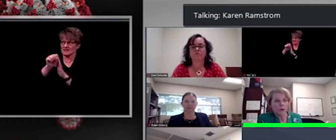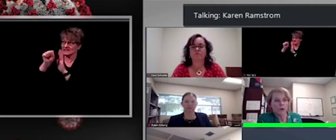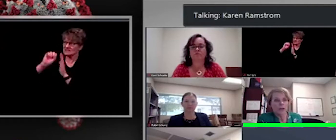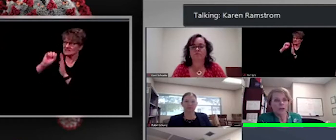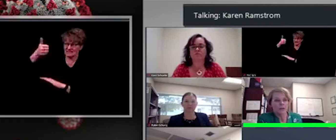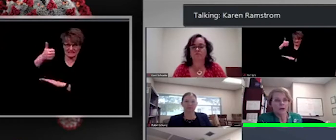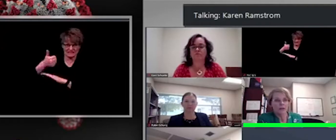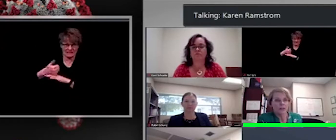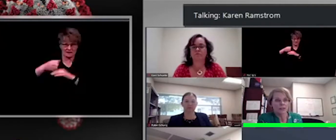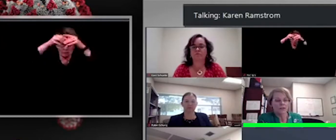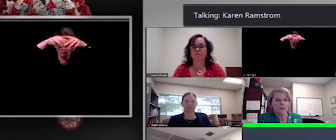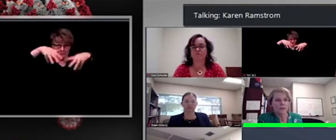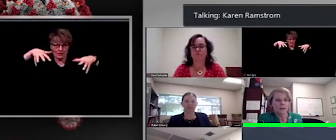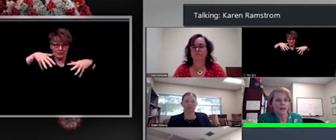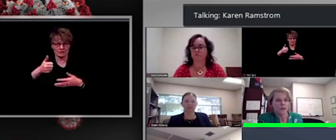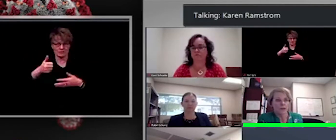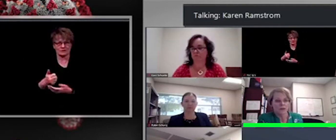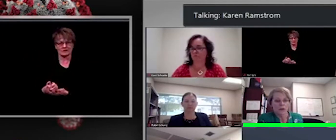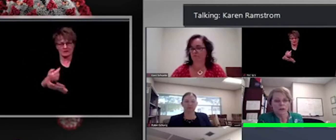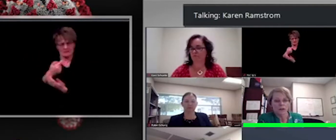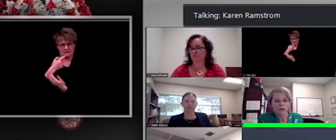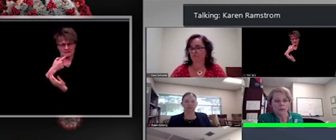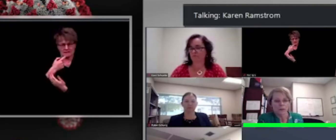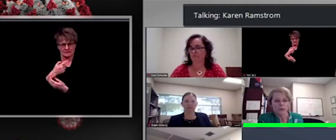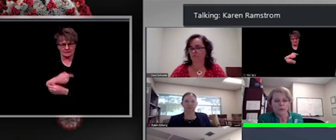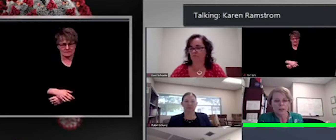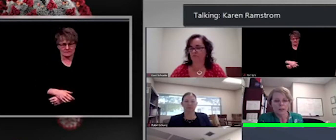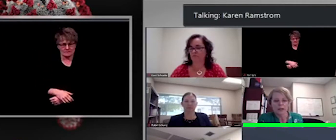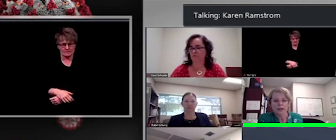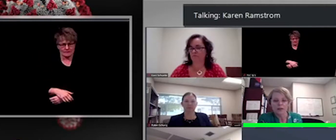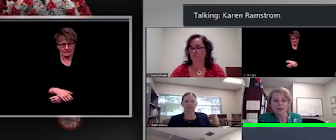will pick up some positives, and, yes, we hear that argument frequently, but the higher